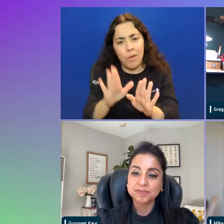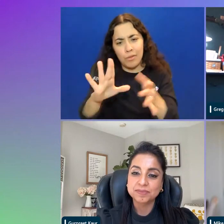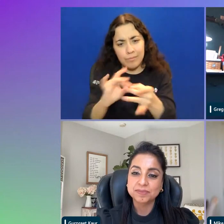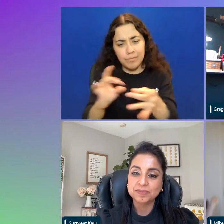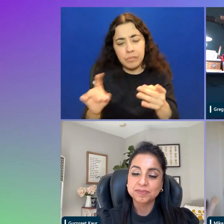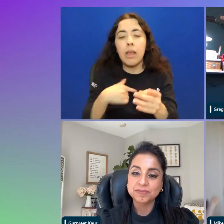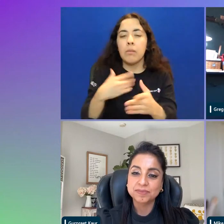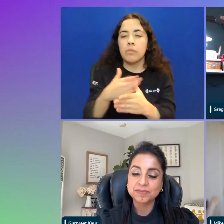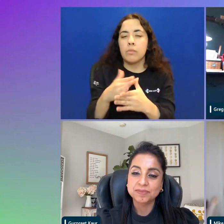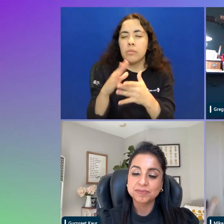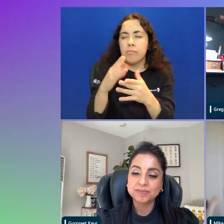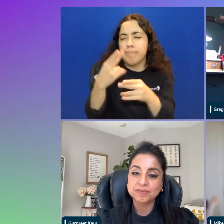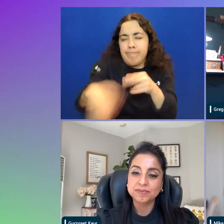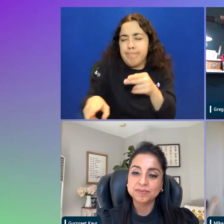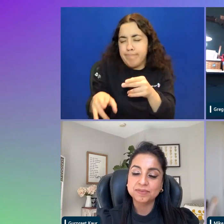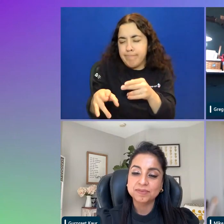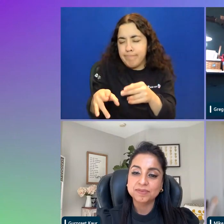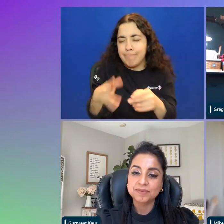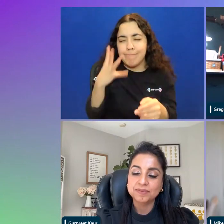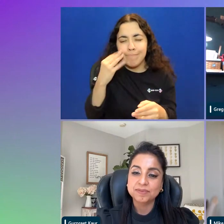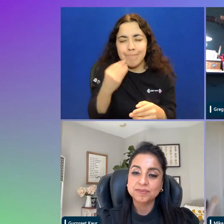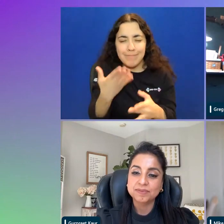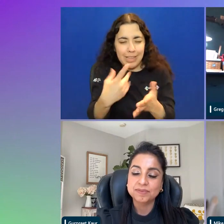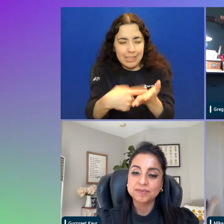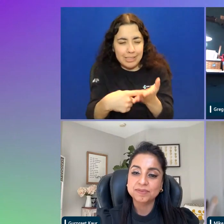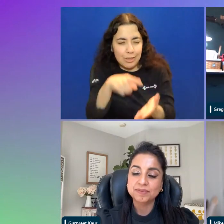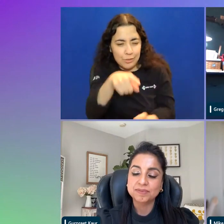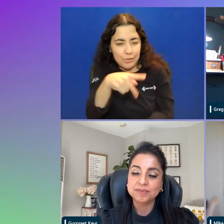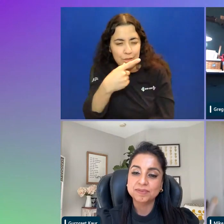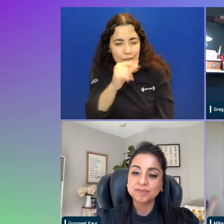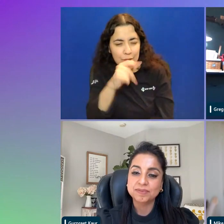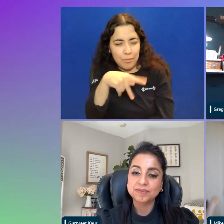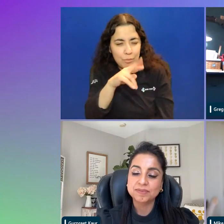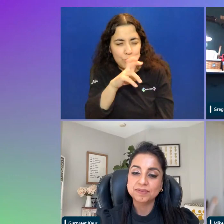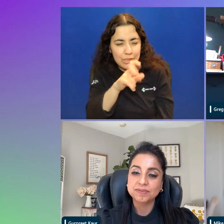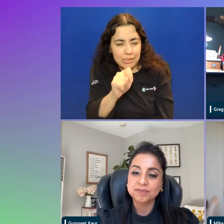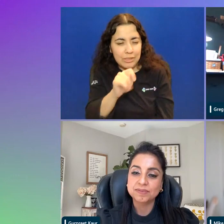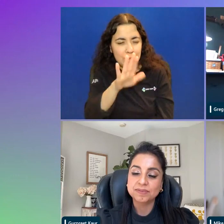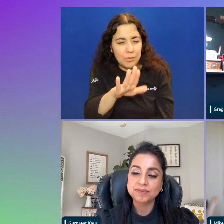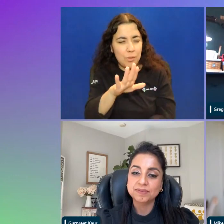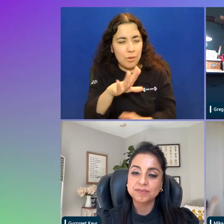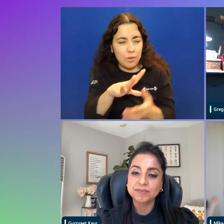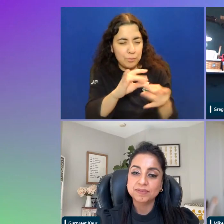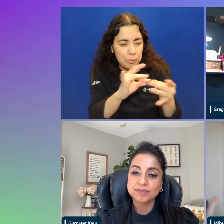just share a quick story. I think that sort of underlines what you're talking about. Gurpreet. Um, I was at a company